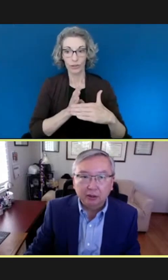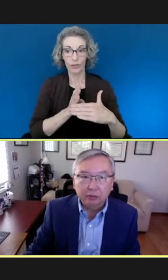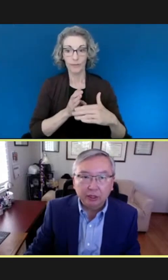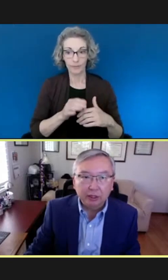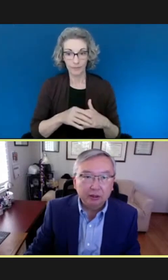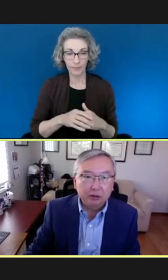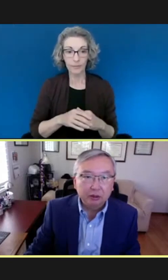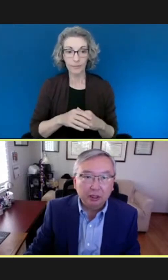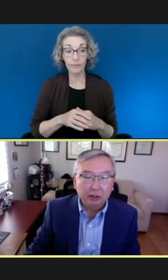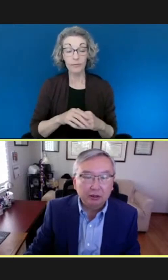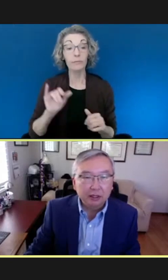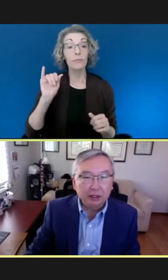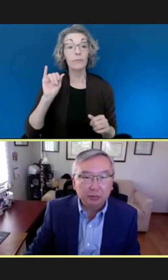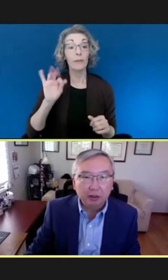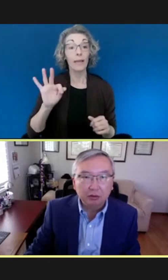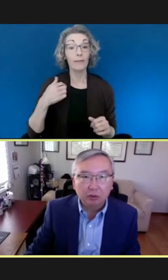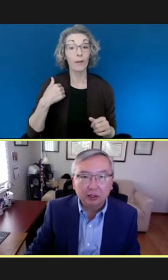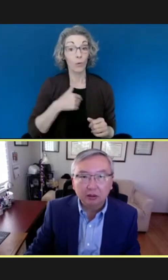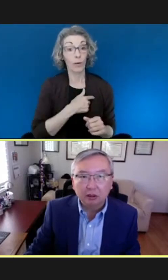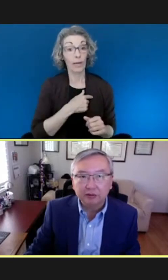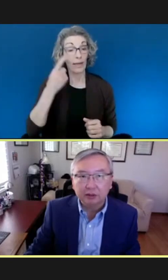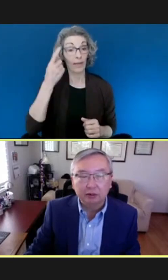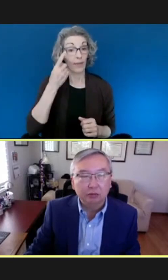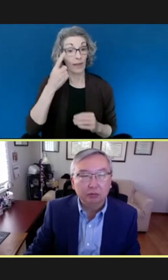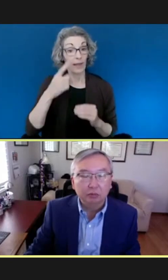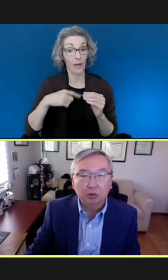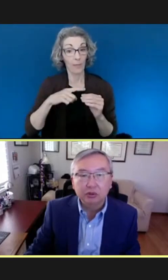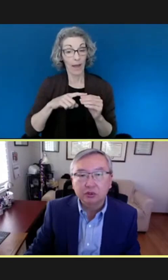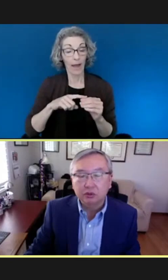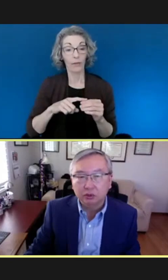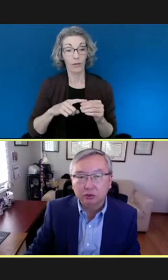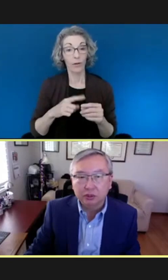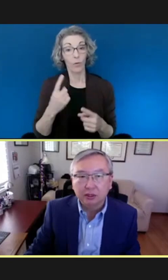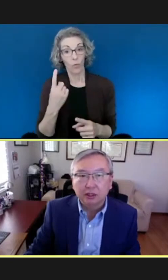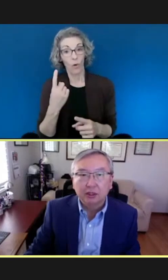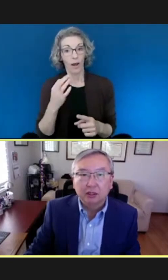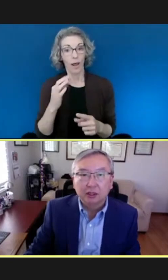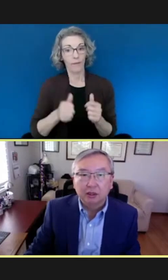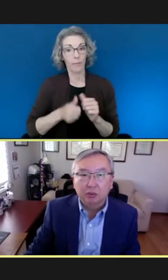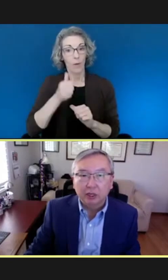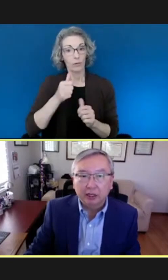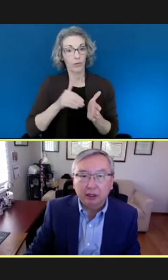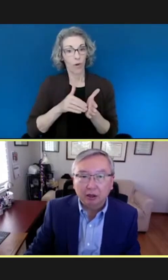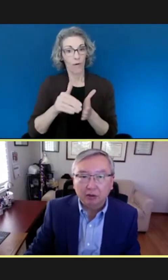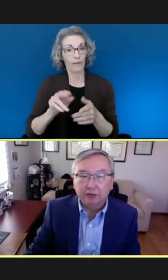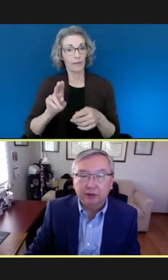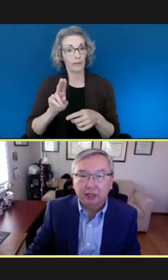If we think about one of the most used way of assessing